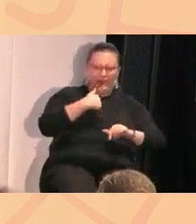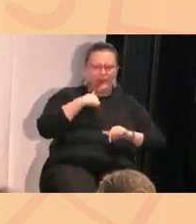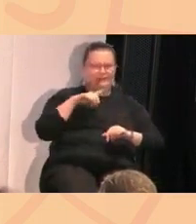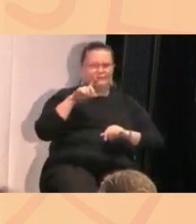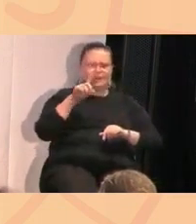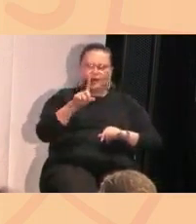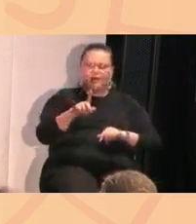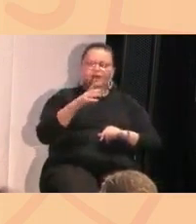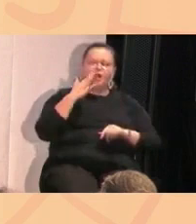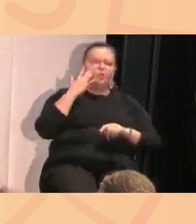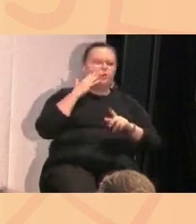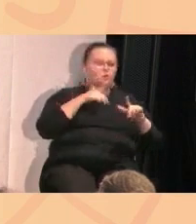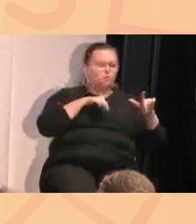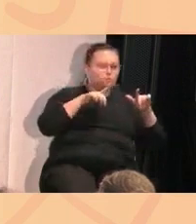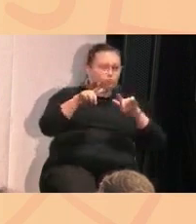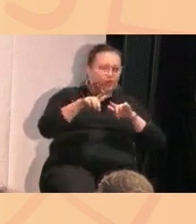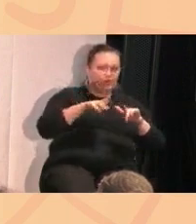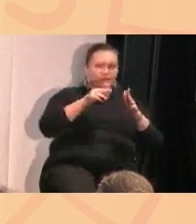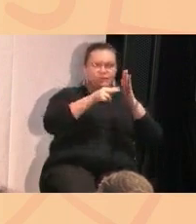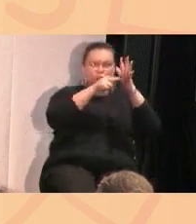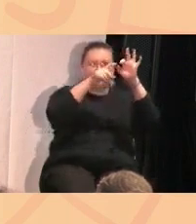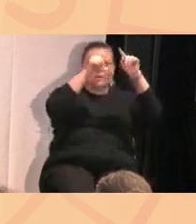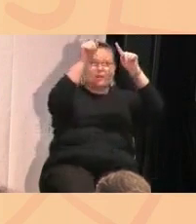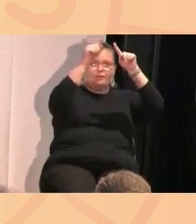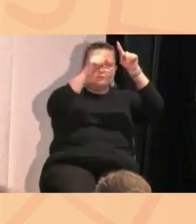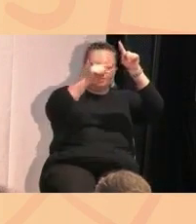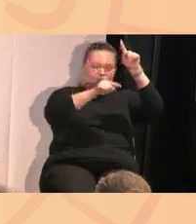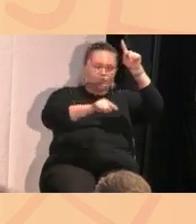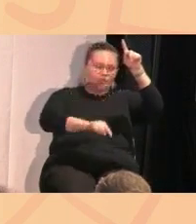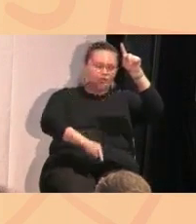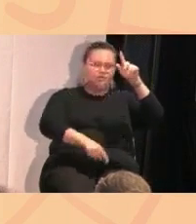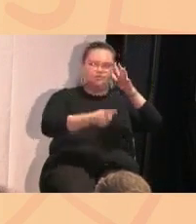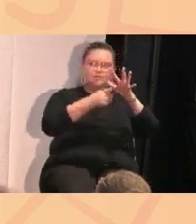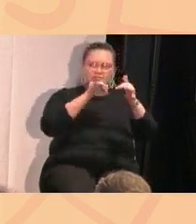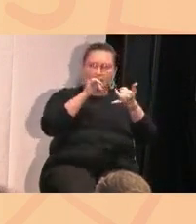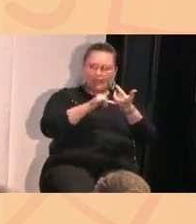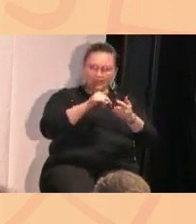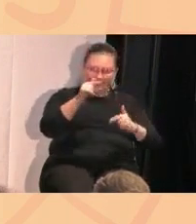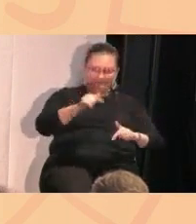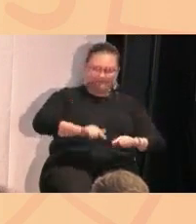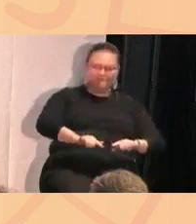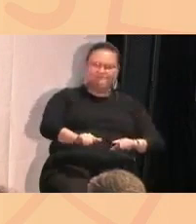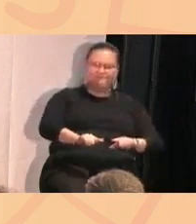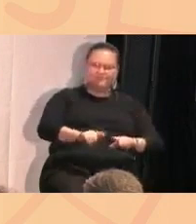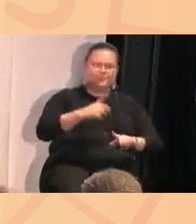And so there's a lot of history that I don't know because I've never been there, and it doesn't touch me.